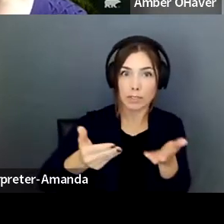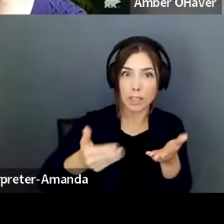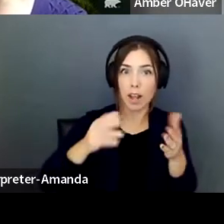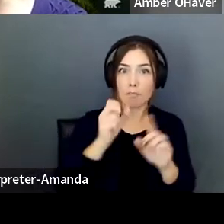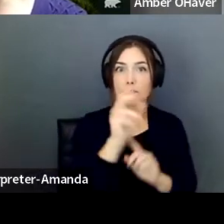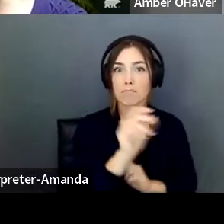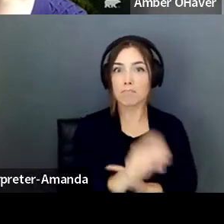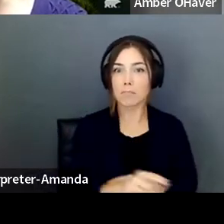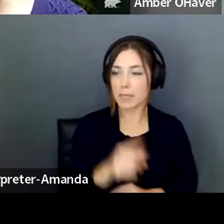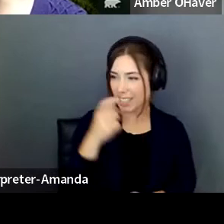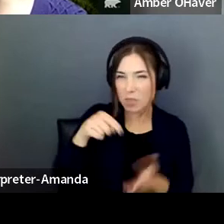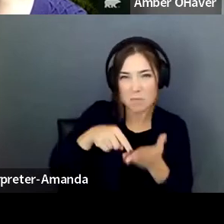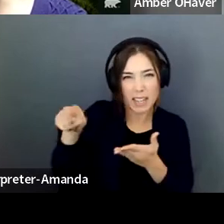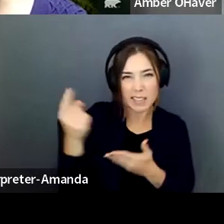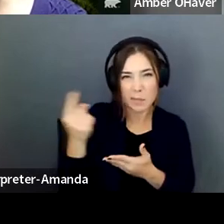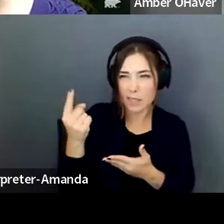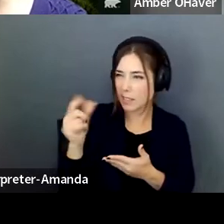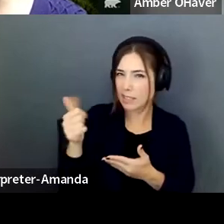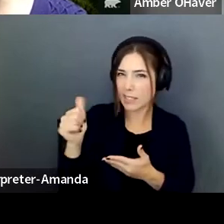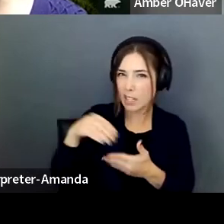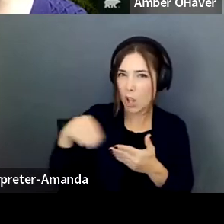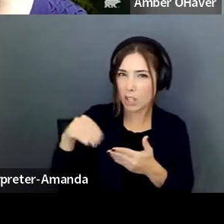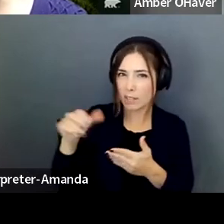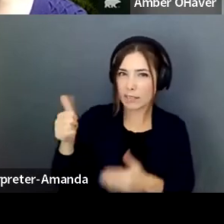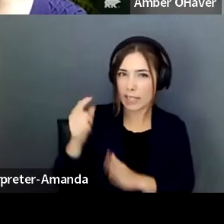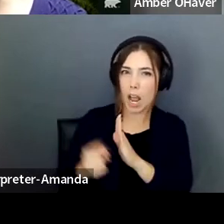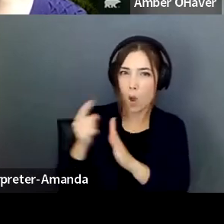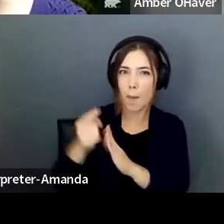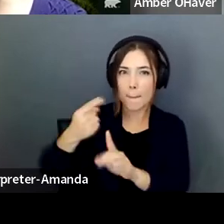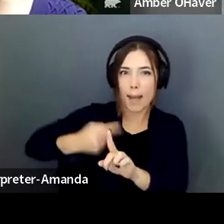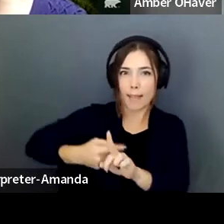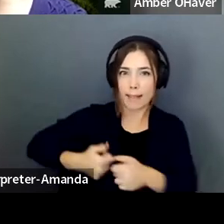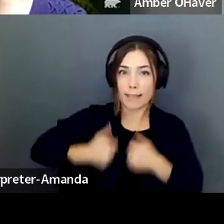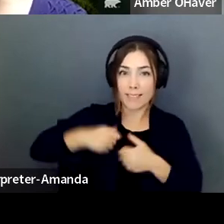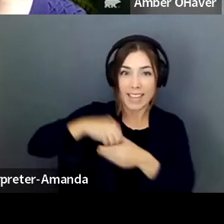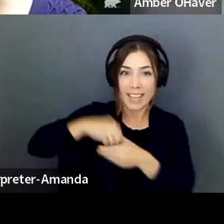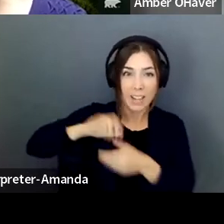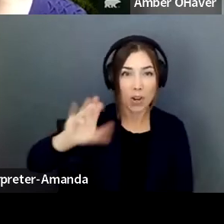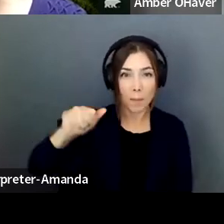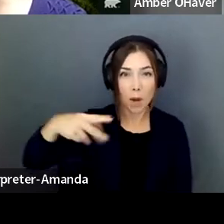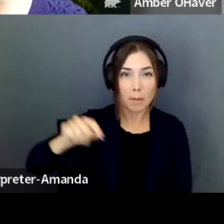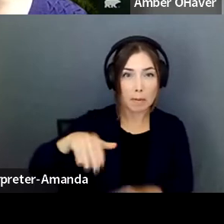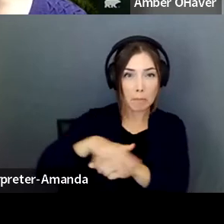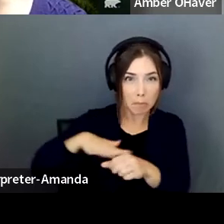ten ten hours a month living in her apartment area to help her go shopping, you know personal